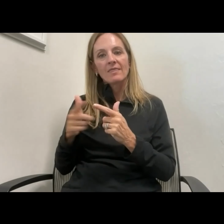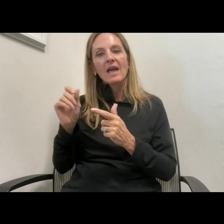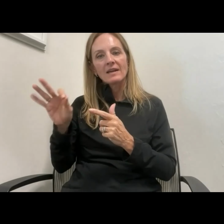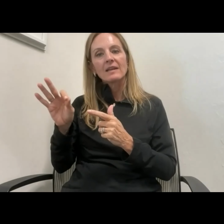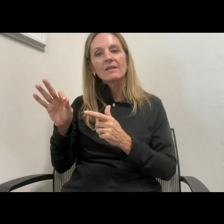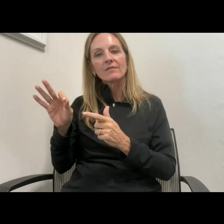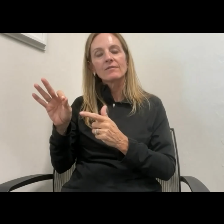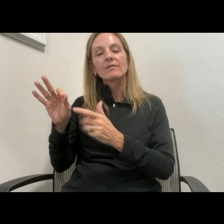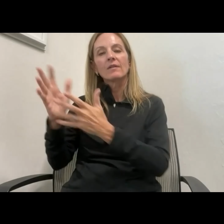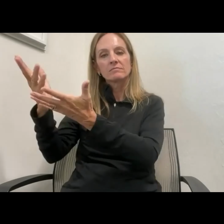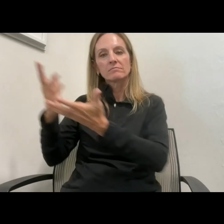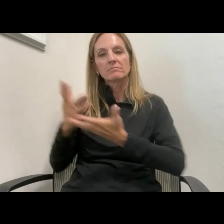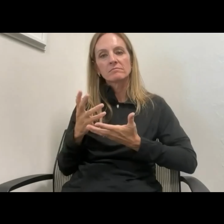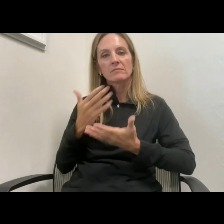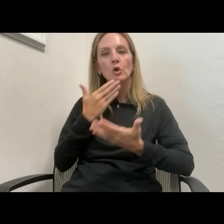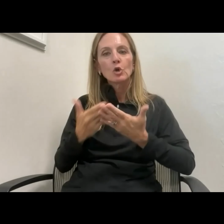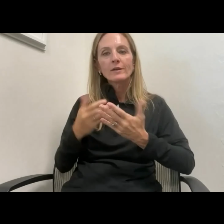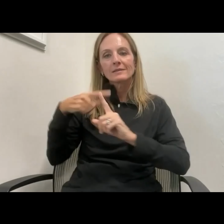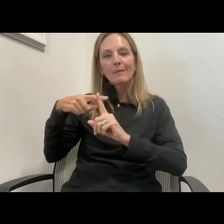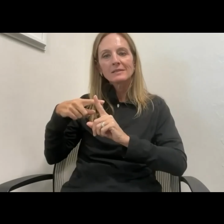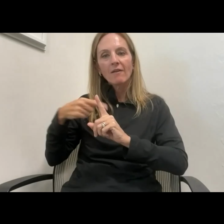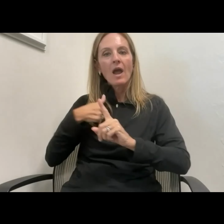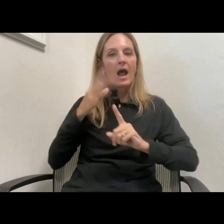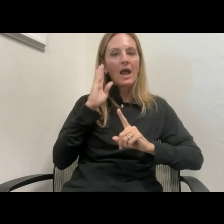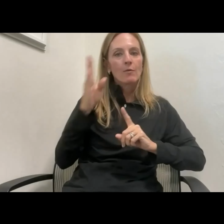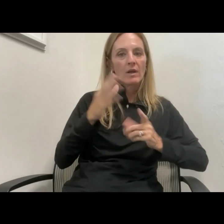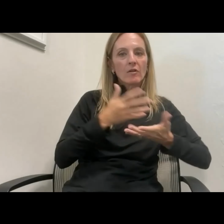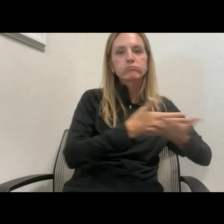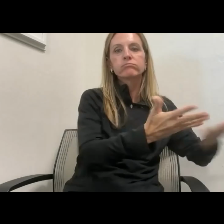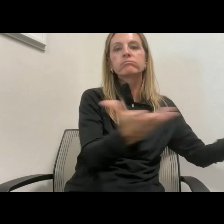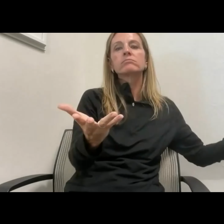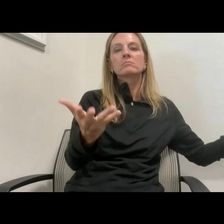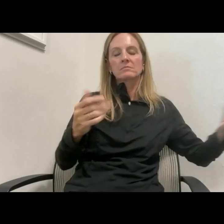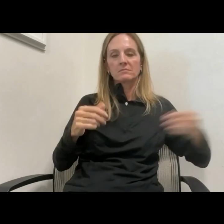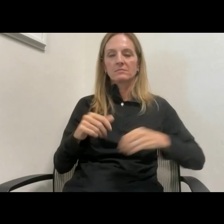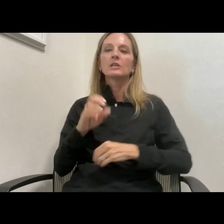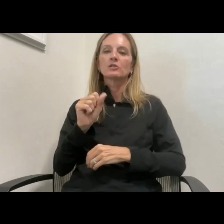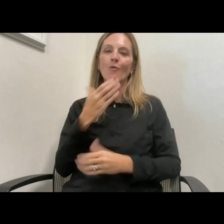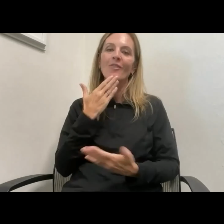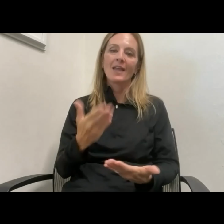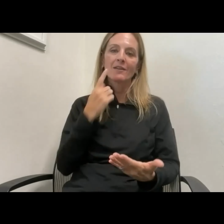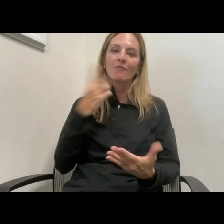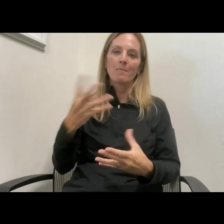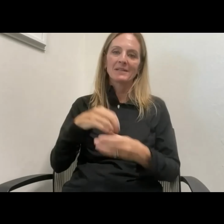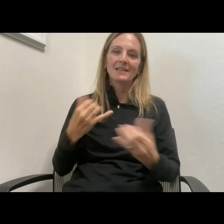All the different programs and services so thank you for participating today yeah. Tabi masih.